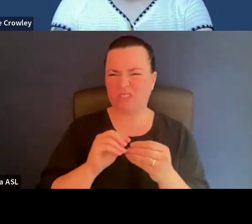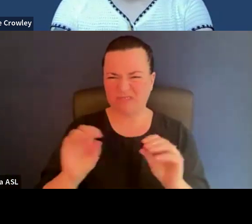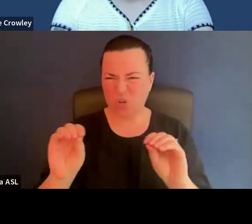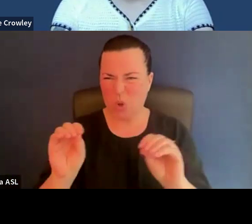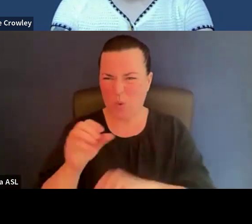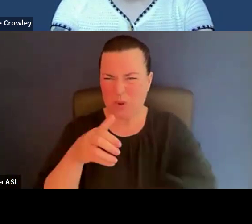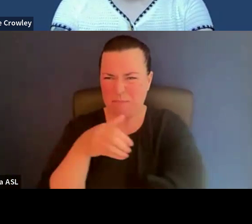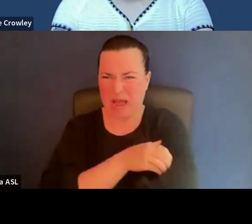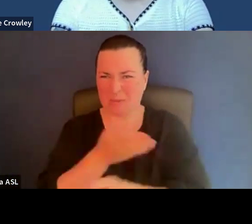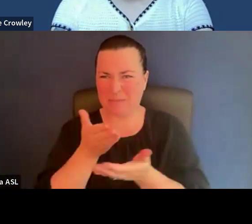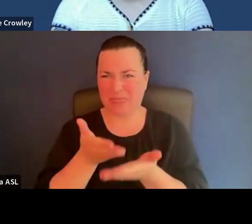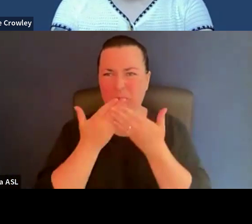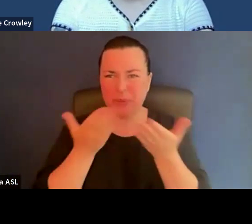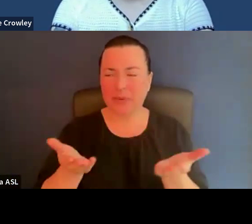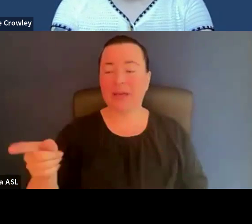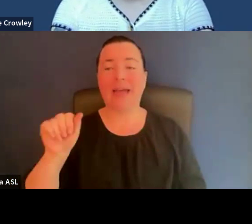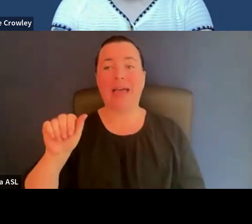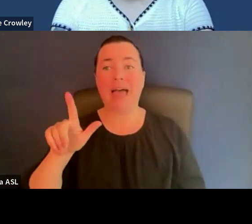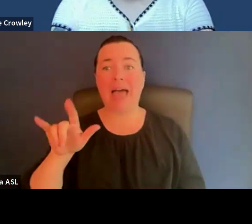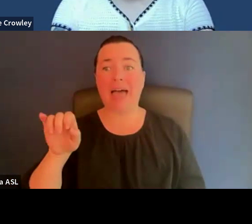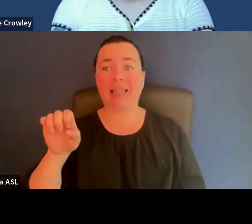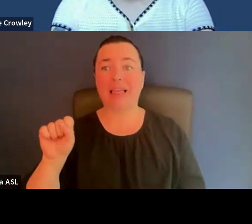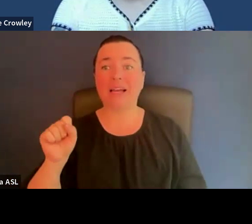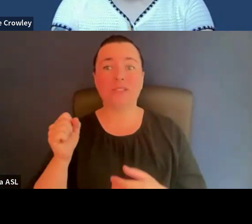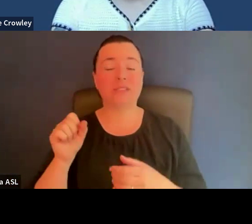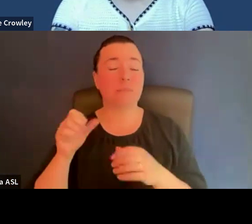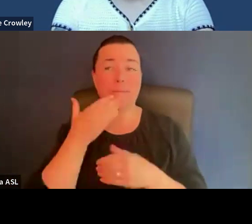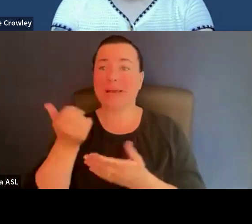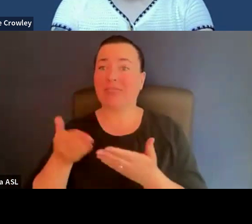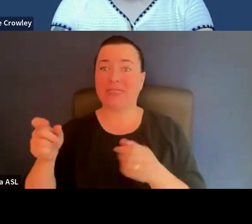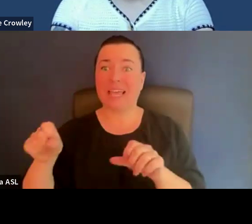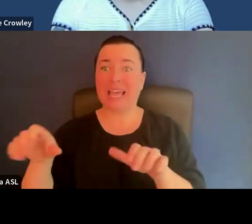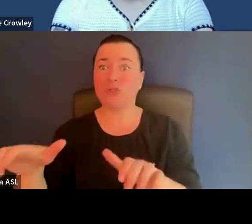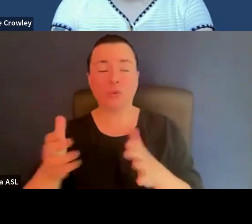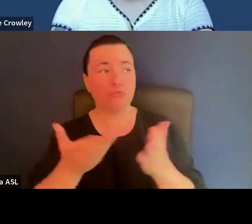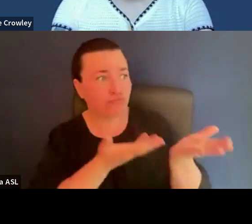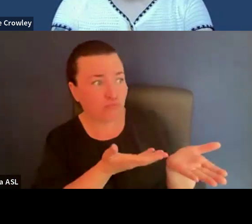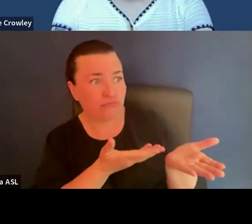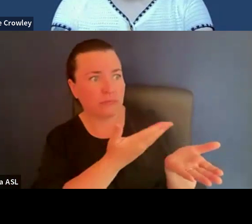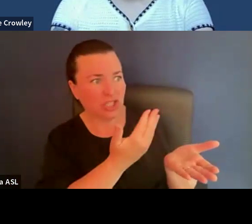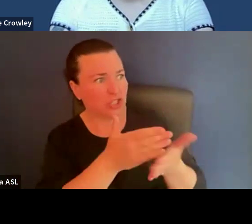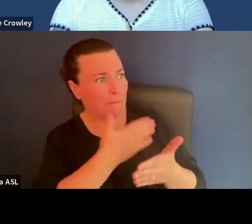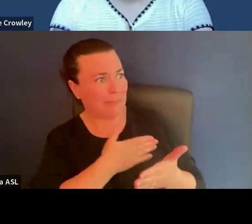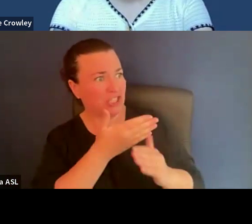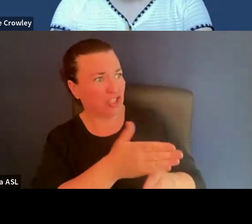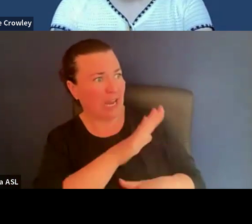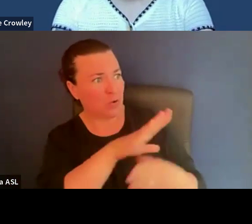is give us the opportunity to be able to share our story, to know that our story has meaning and is valid in that.